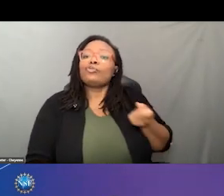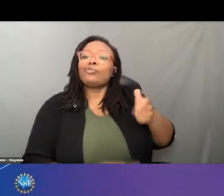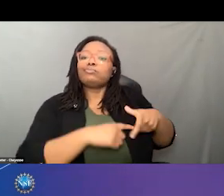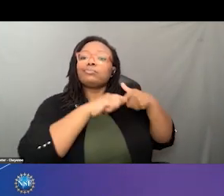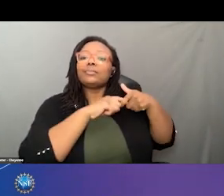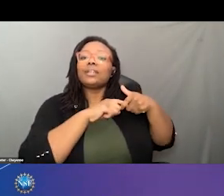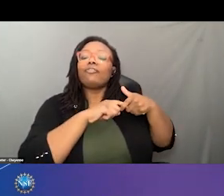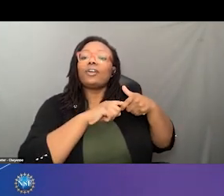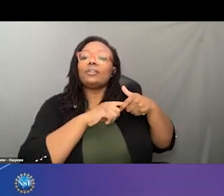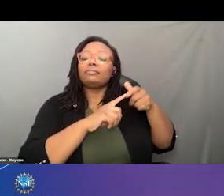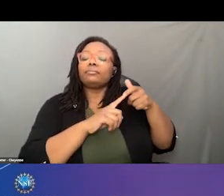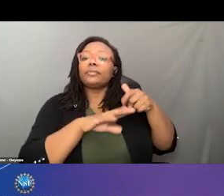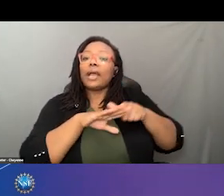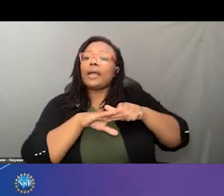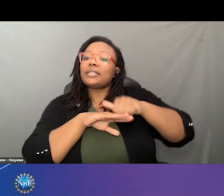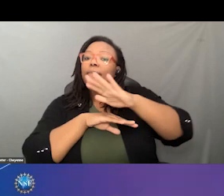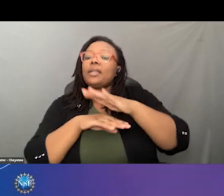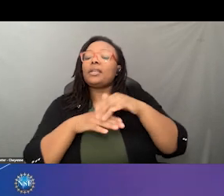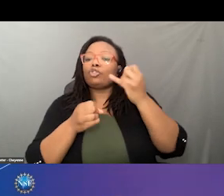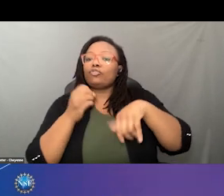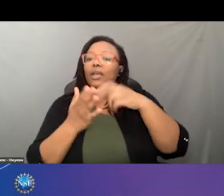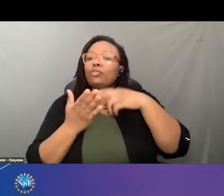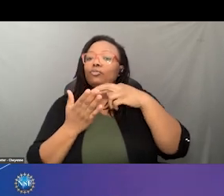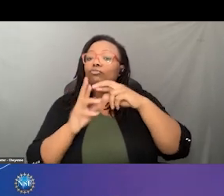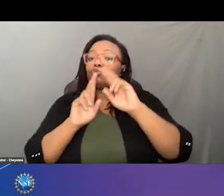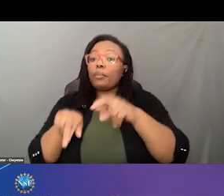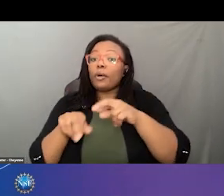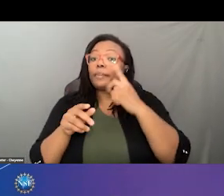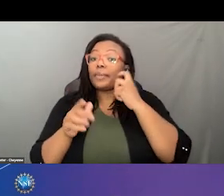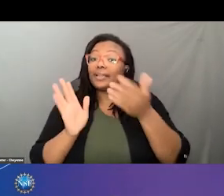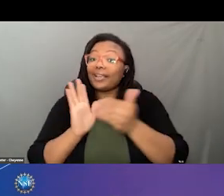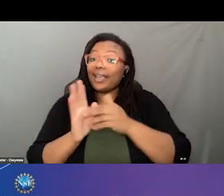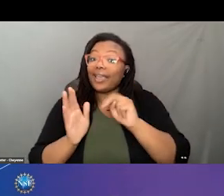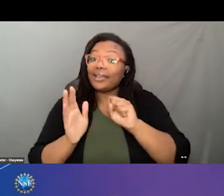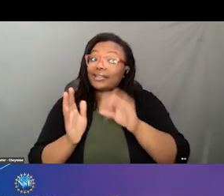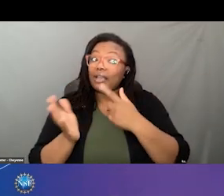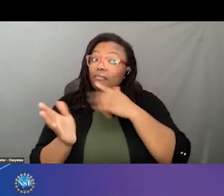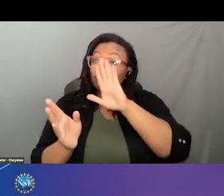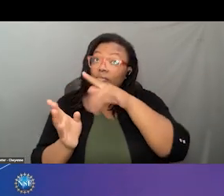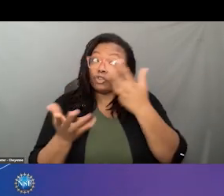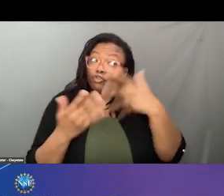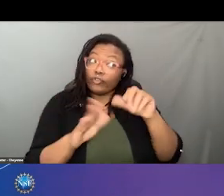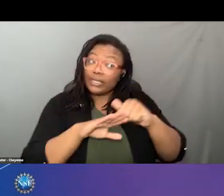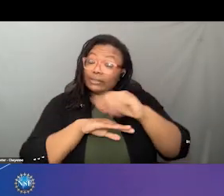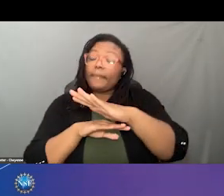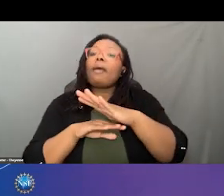on supplying and submitting those final reports. Because again, NSF is saying if you submit those,